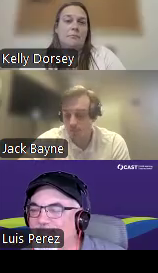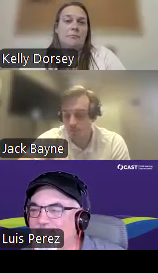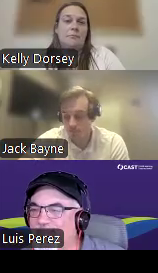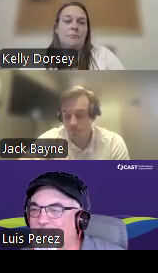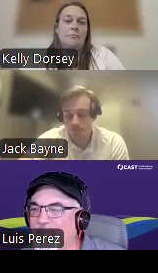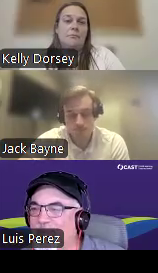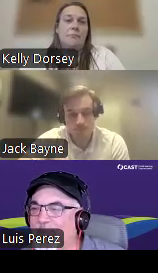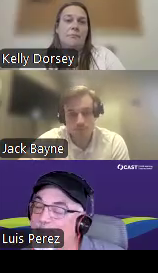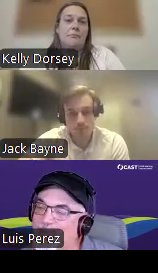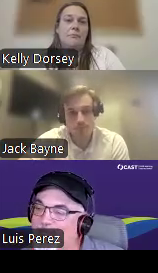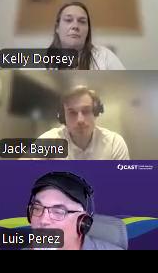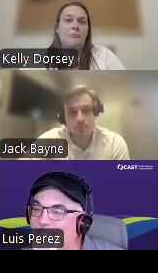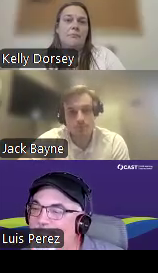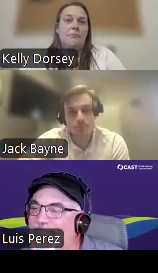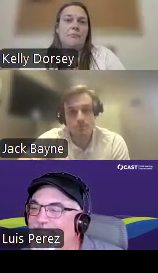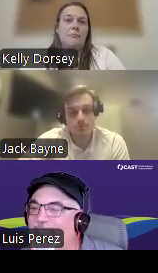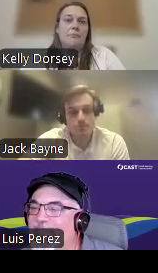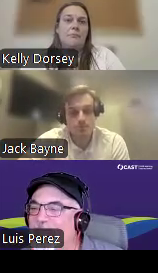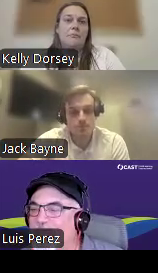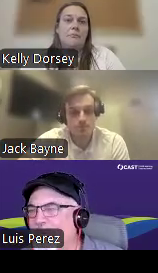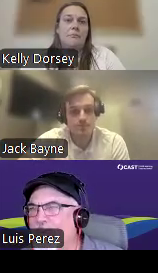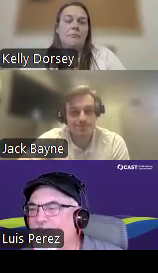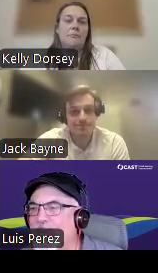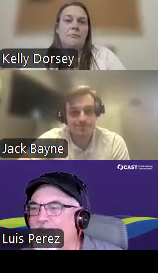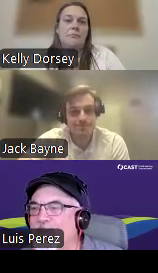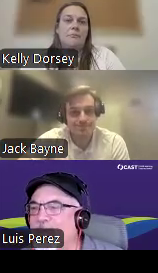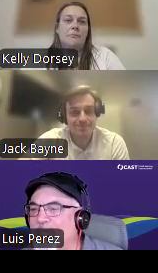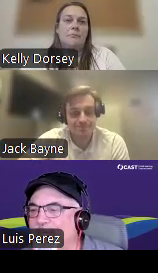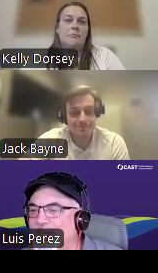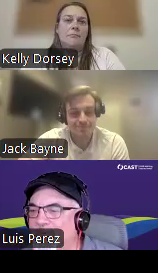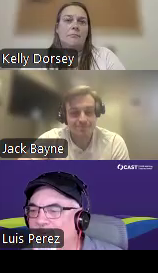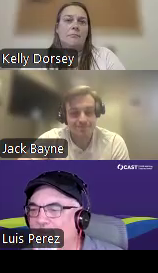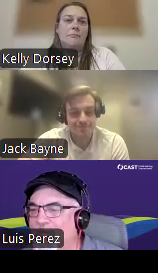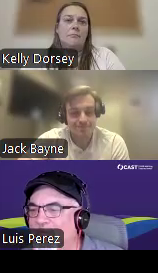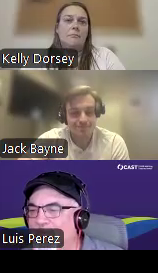it's much better for a search engine, although many of them are using AI, whether you like it